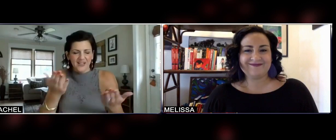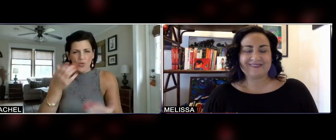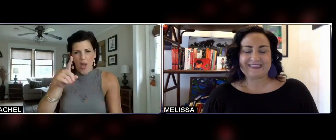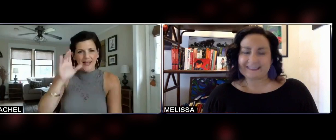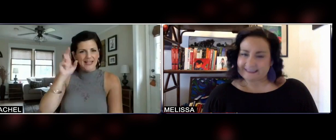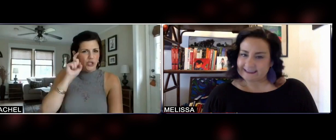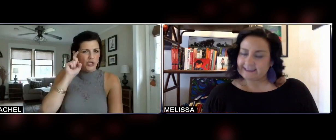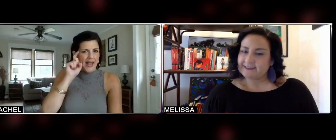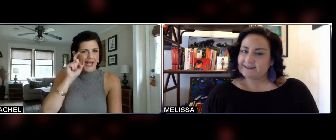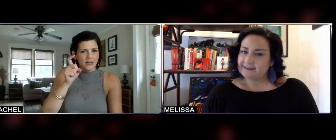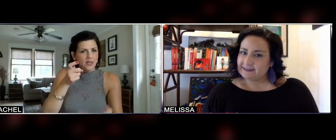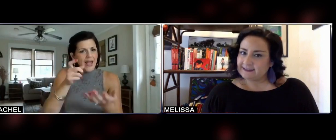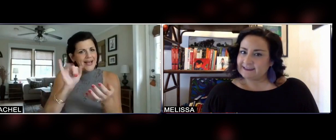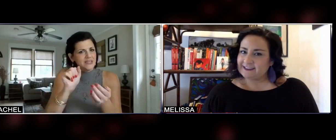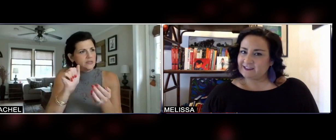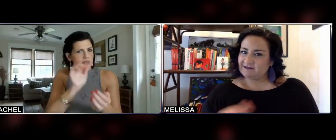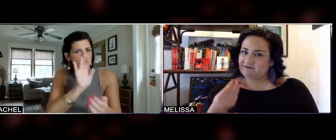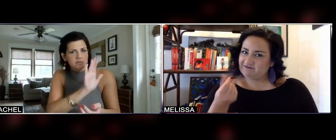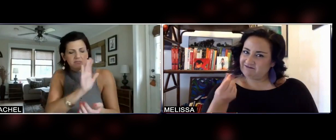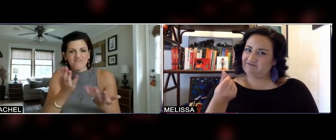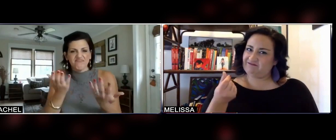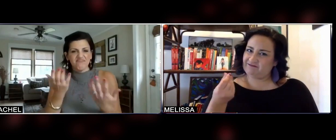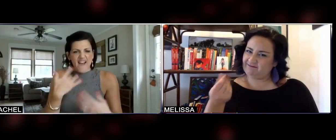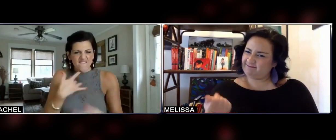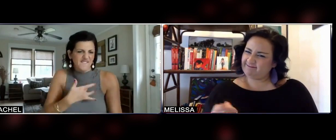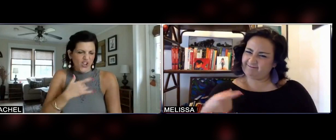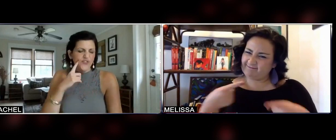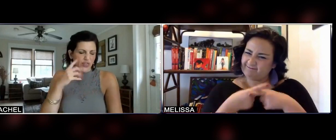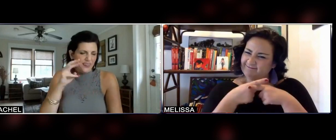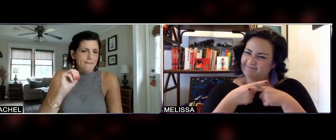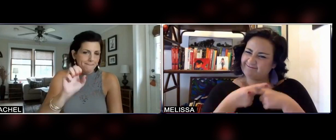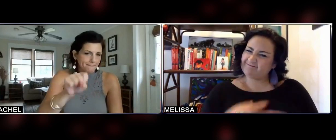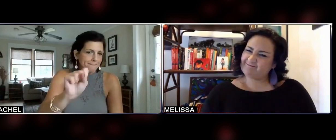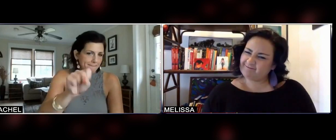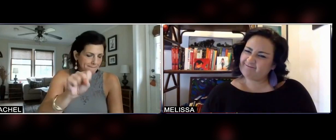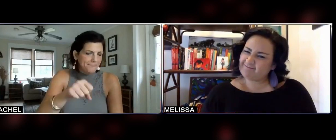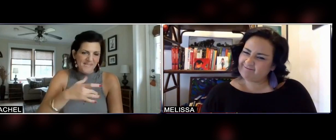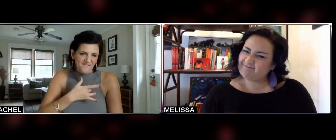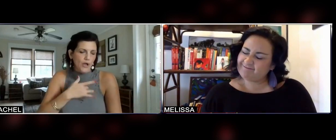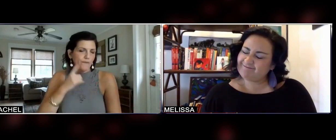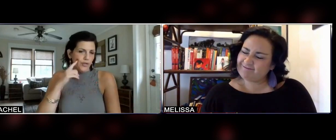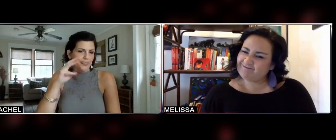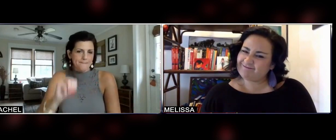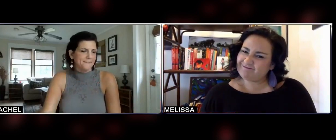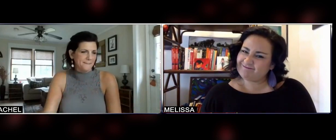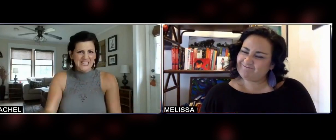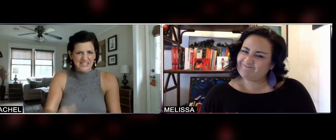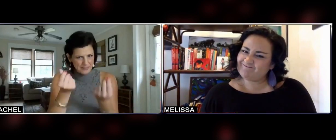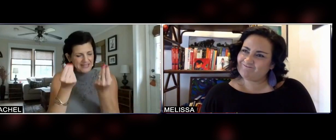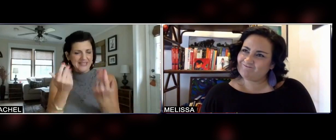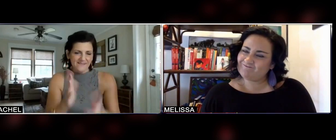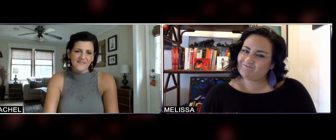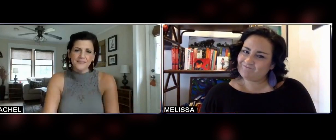They pay for everything while hearing aids is a... I do feel for them. It's expensive.